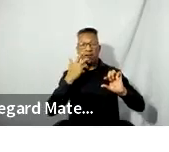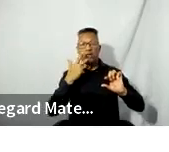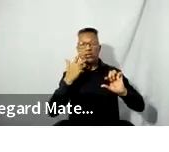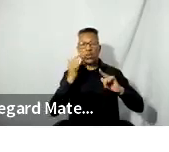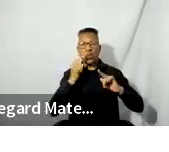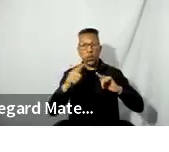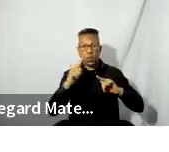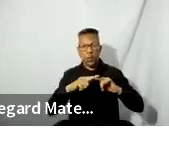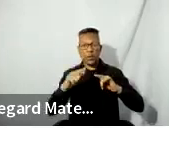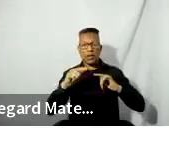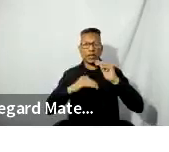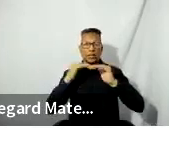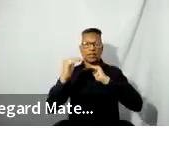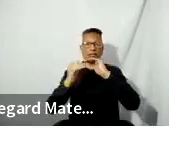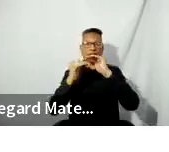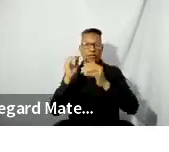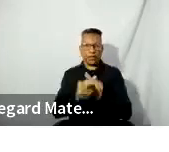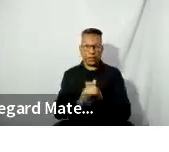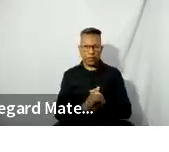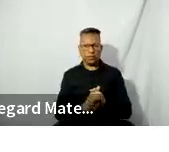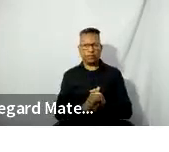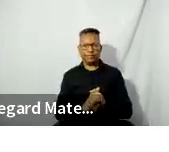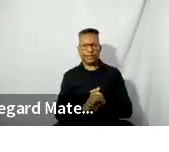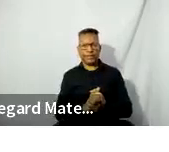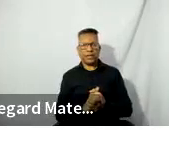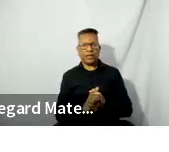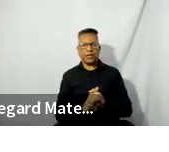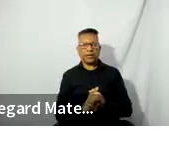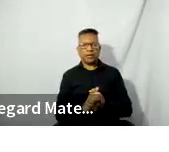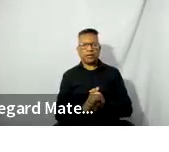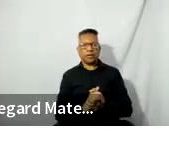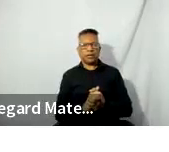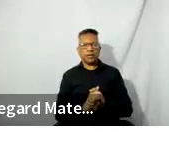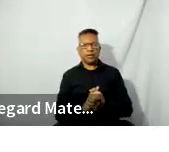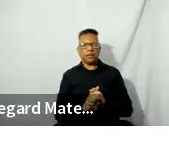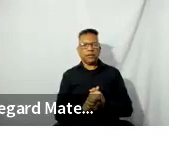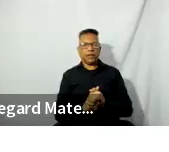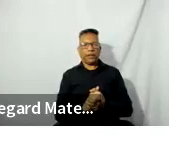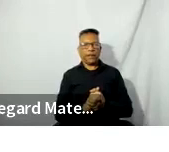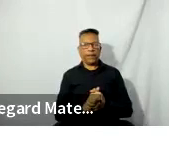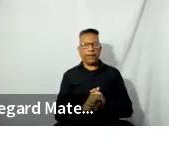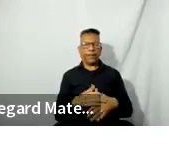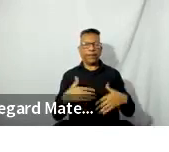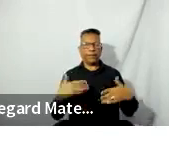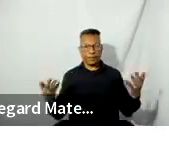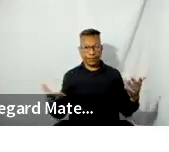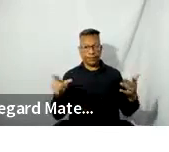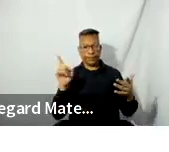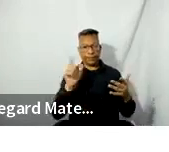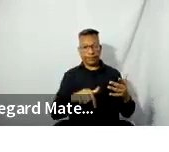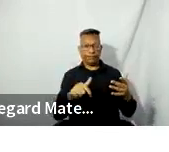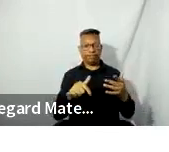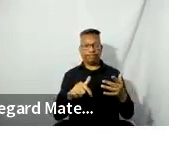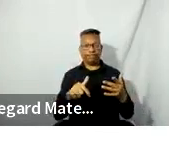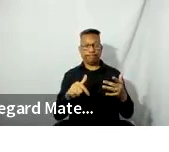lding and and these umatic amatic or or theatrical turns